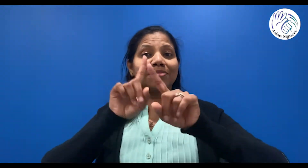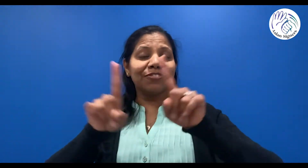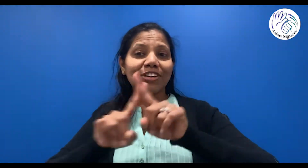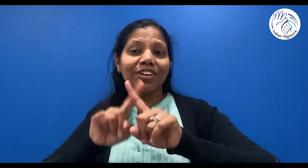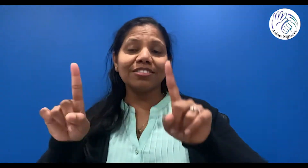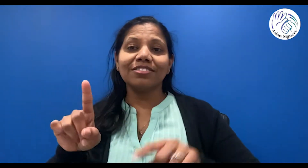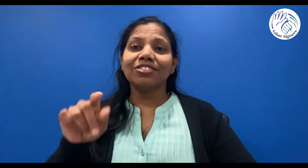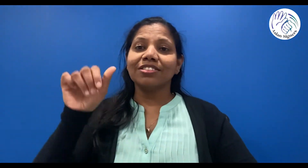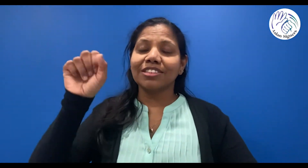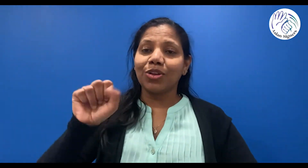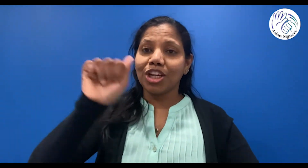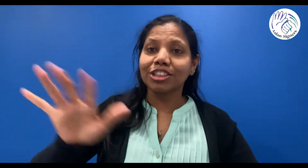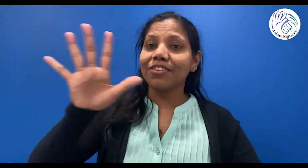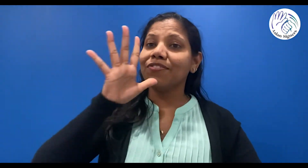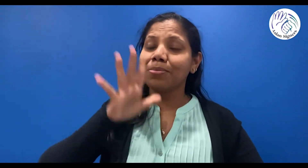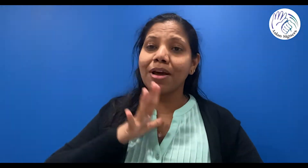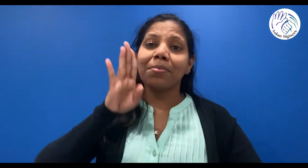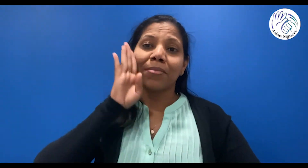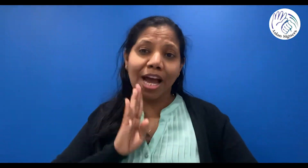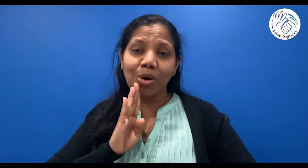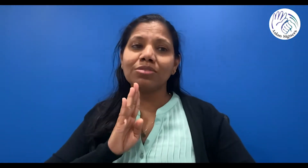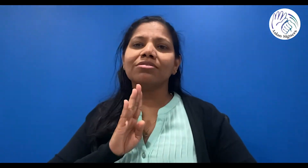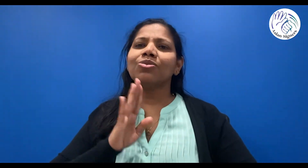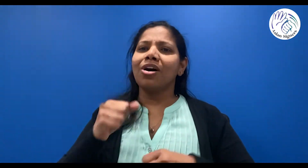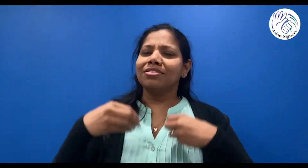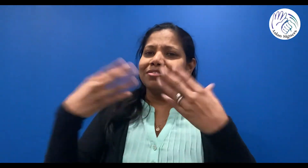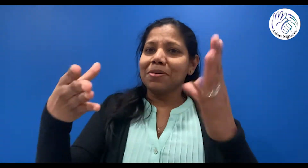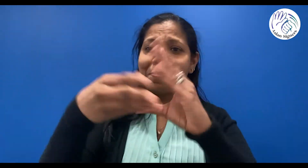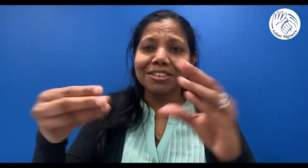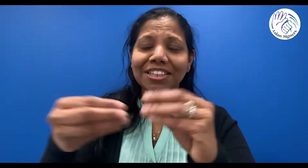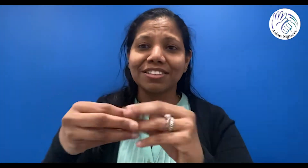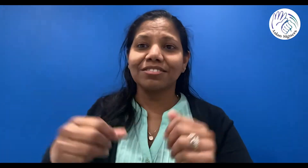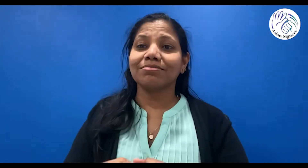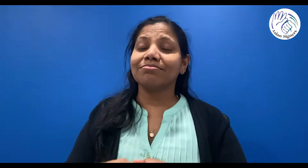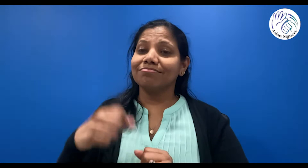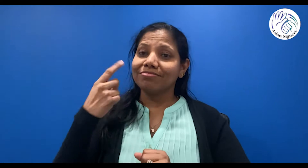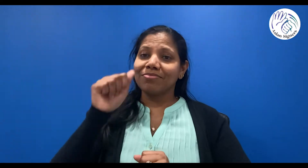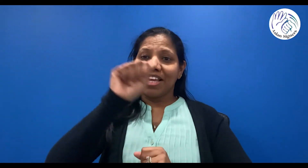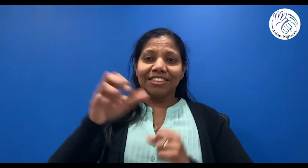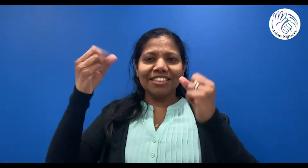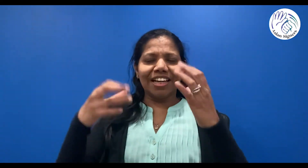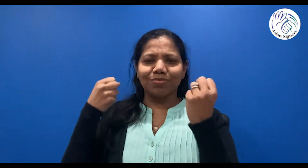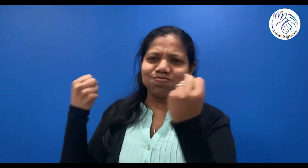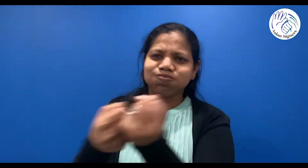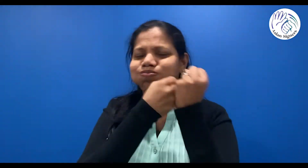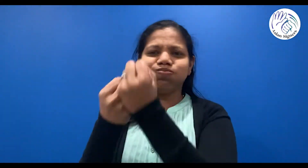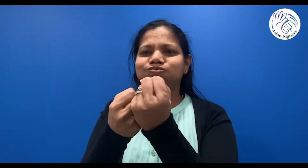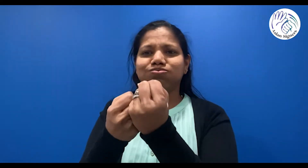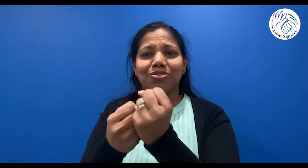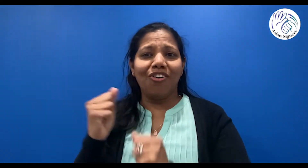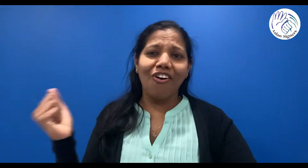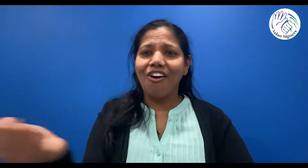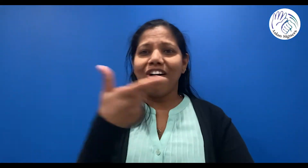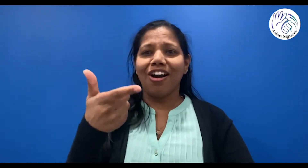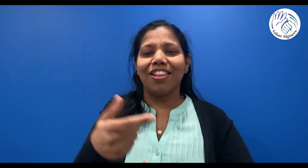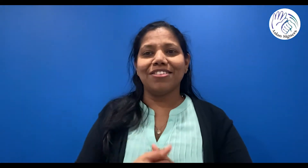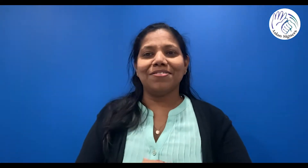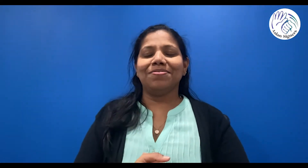We, as brown women of various South Asian descent, want to share that Asian signers are in support of all of you!